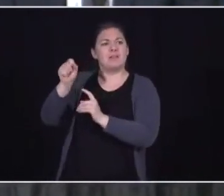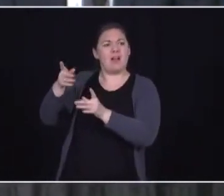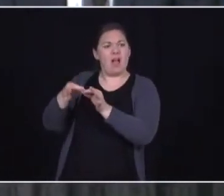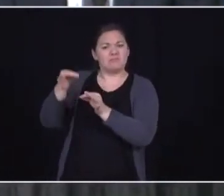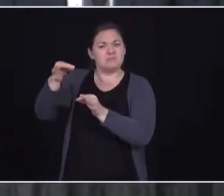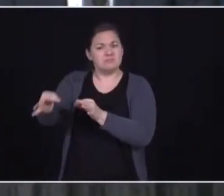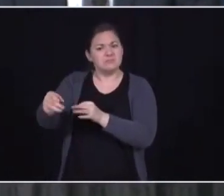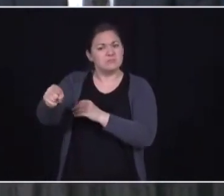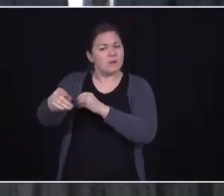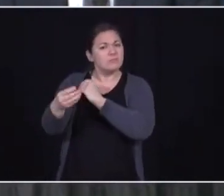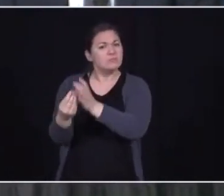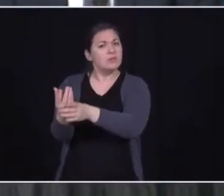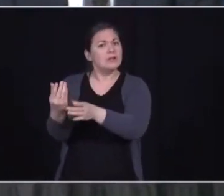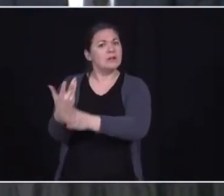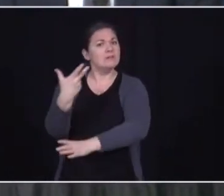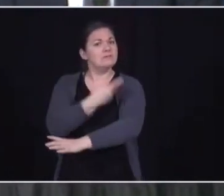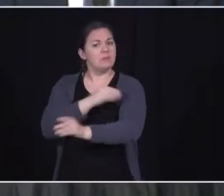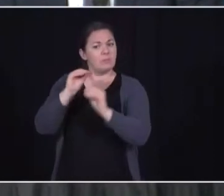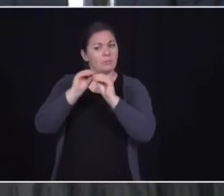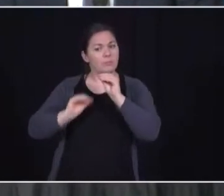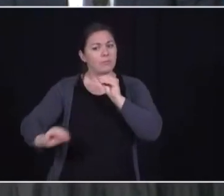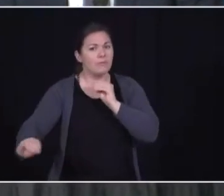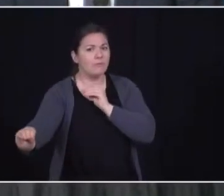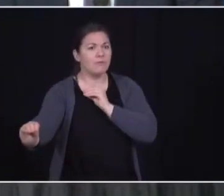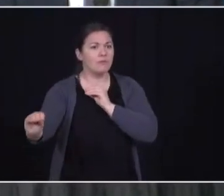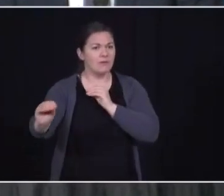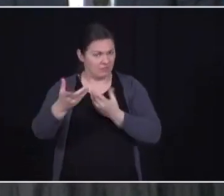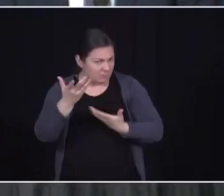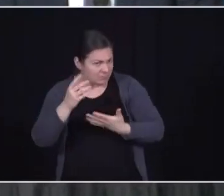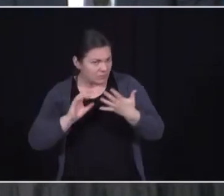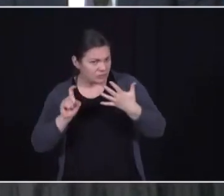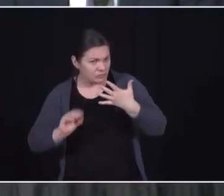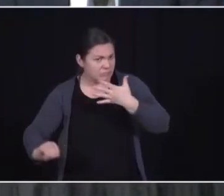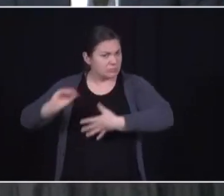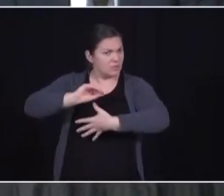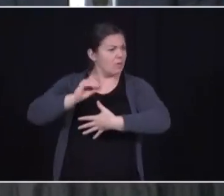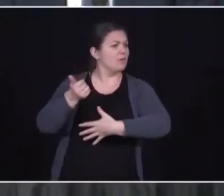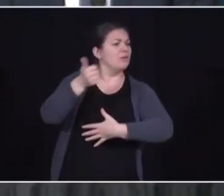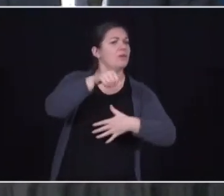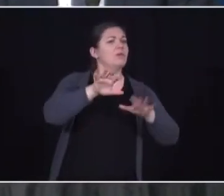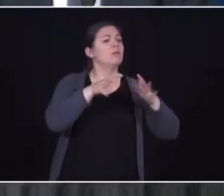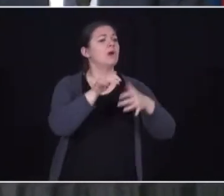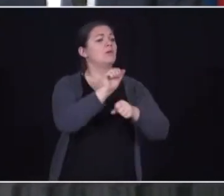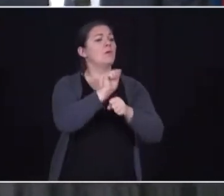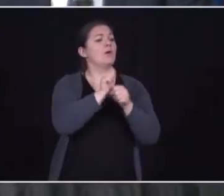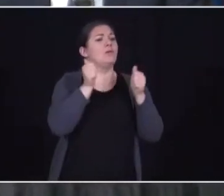and what are the next months and in two years as far as the vaccine goes. Next question.